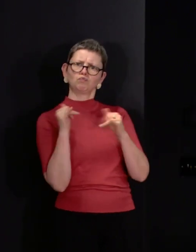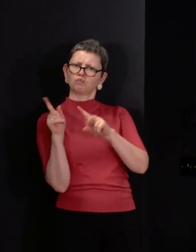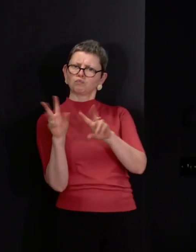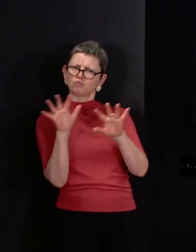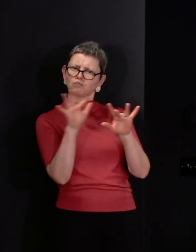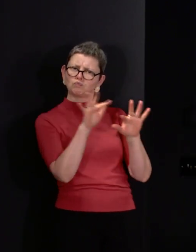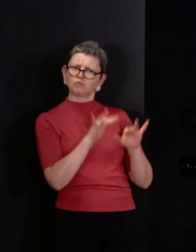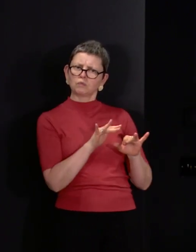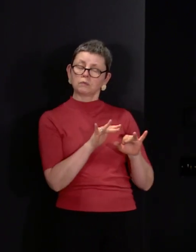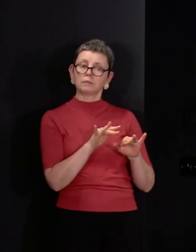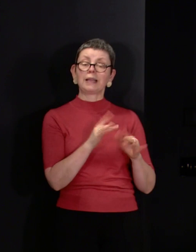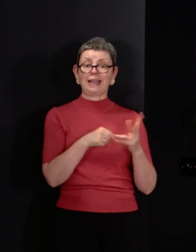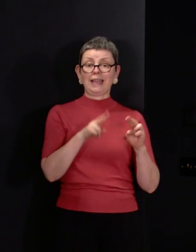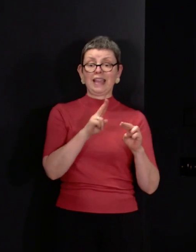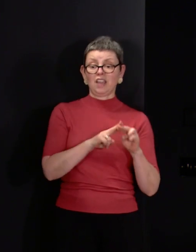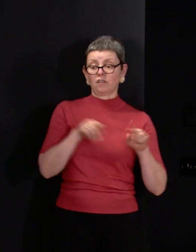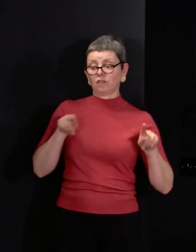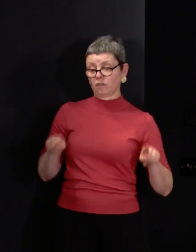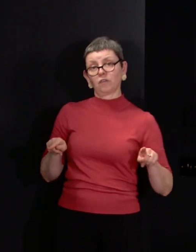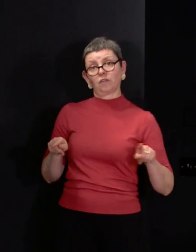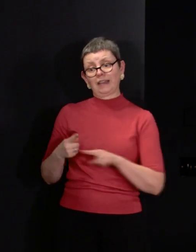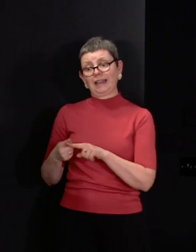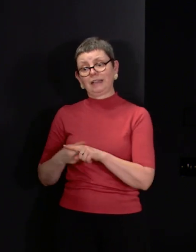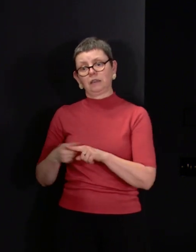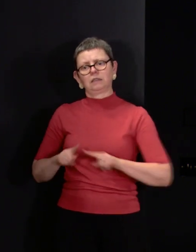change to that between the position of England and Wales and Scotland. But we will monitor